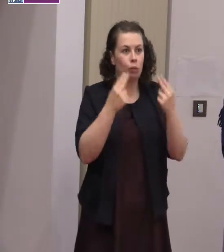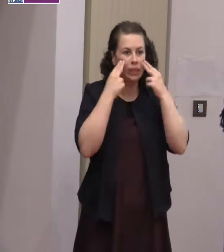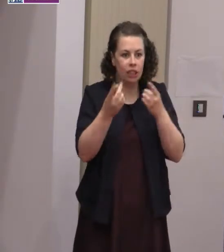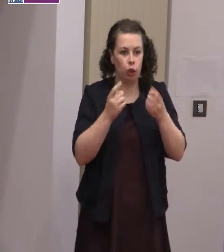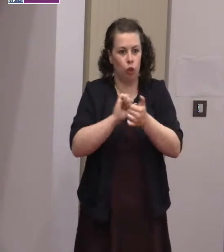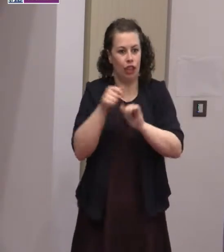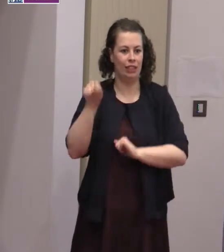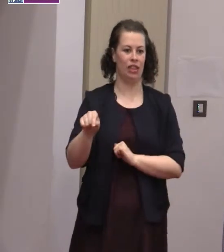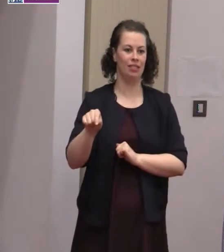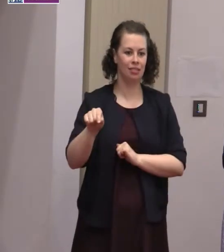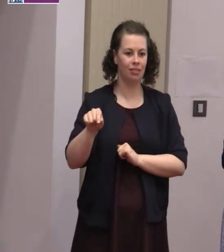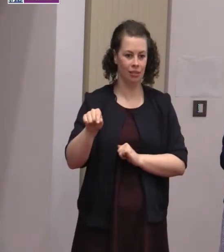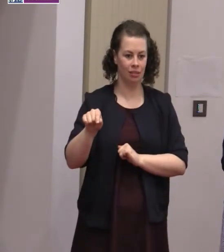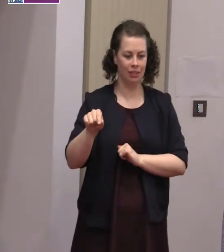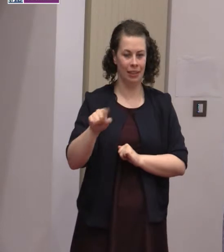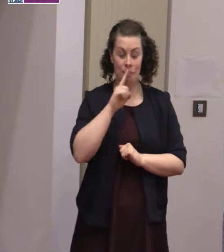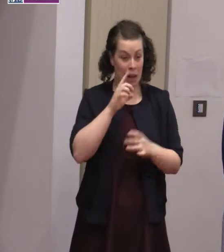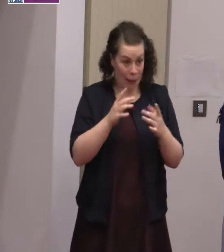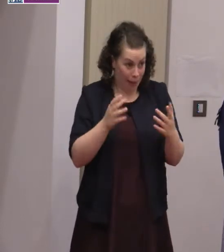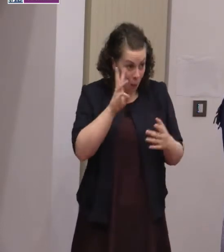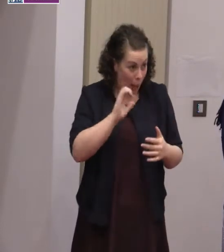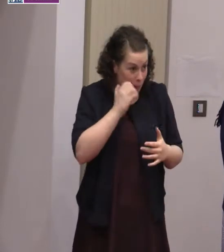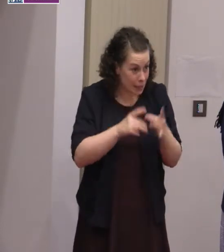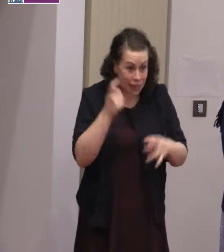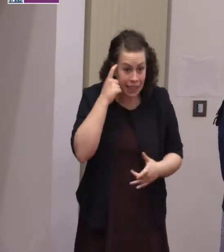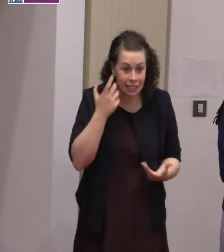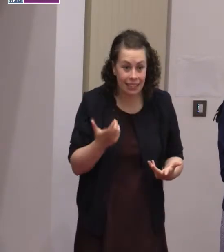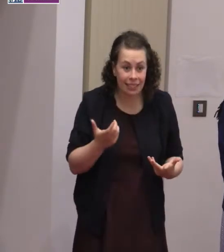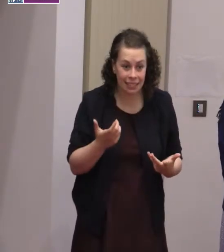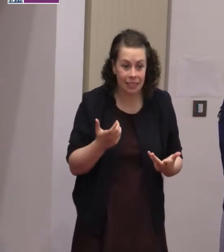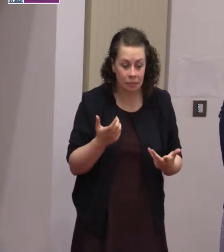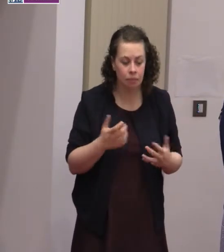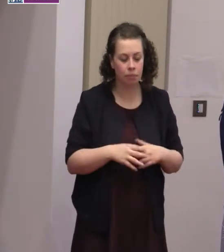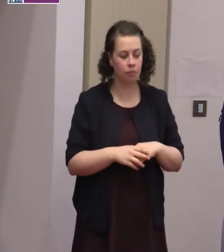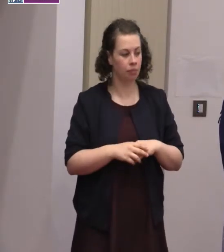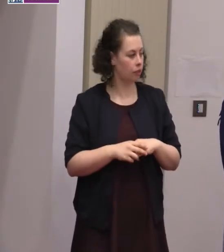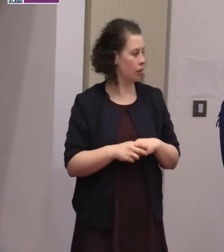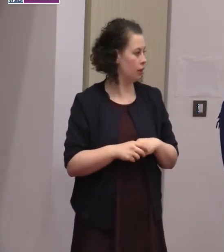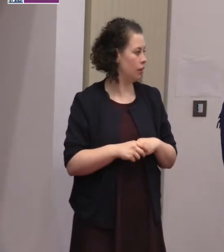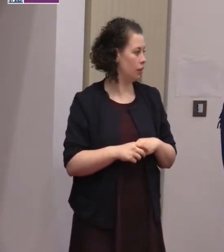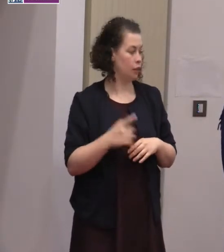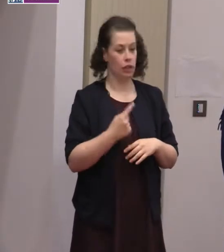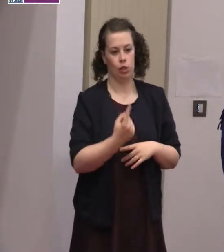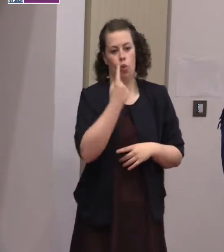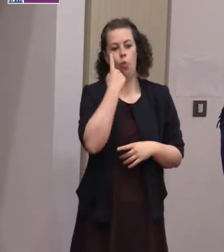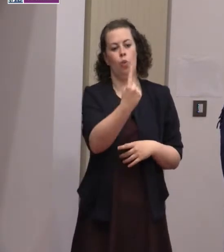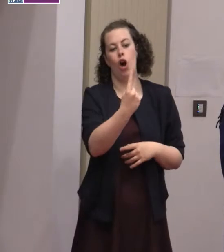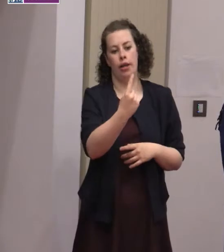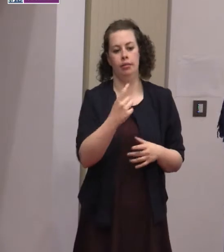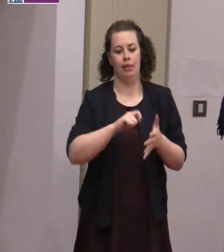It just makes sense, I think. This is one of the key issues.